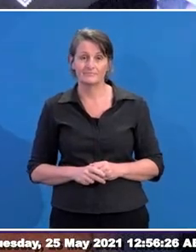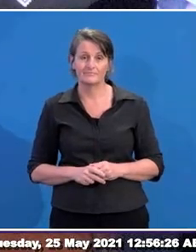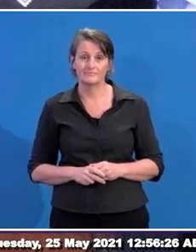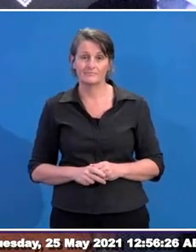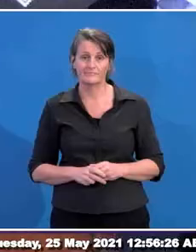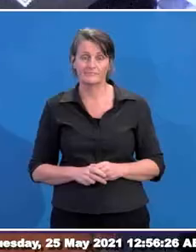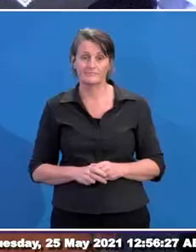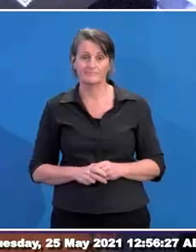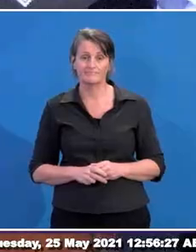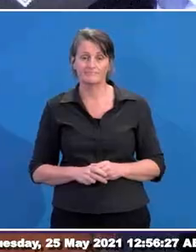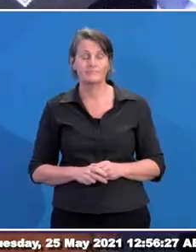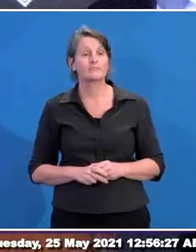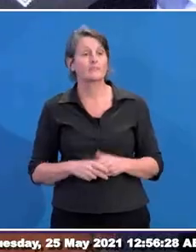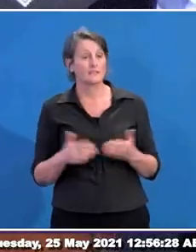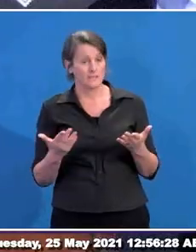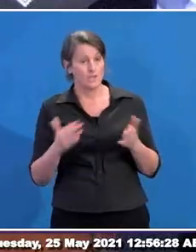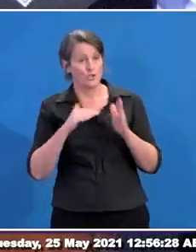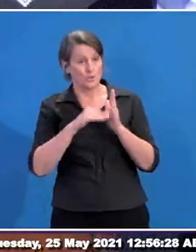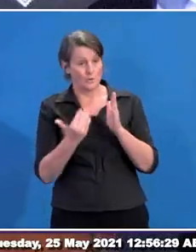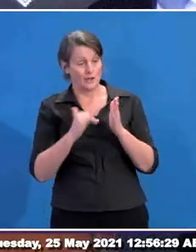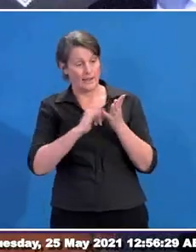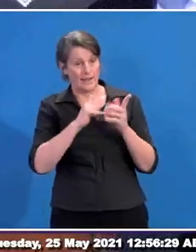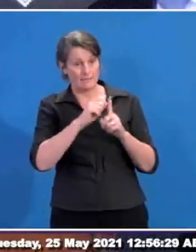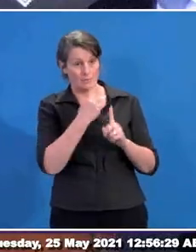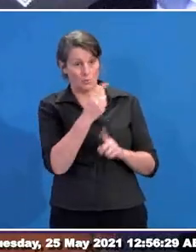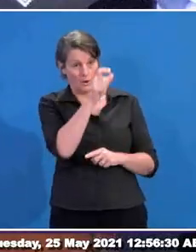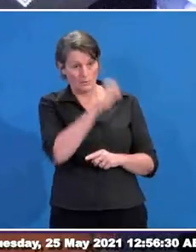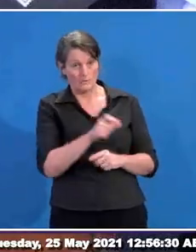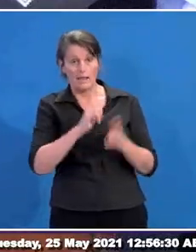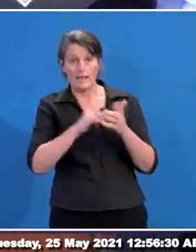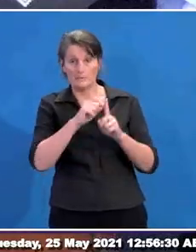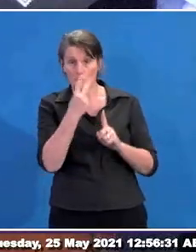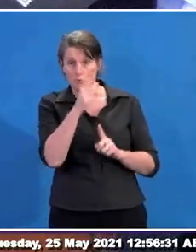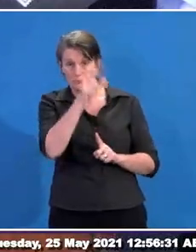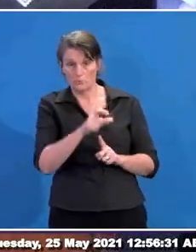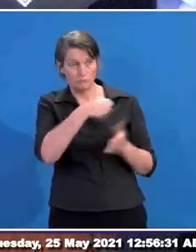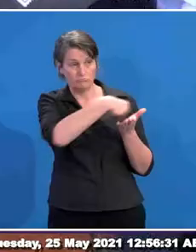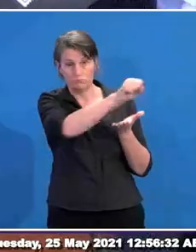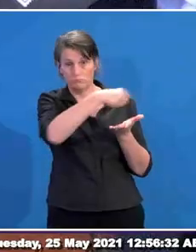Now, SP1 and SP2 are gone? Yes. And I want to conclude by asking you about